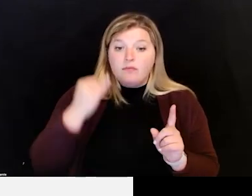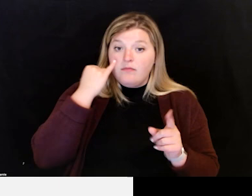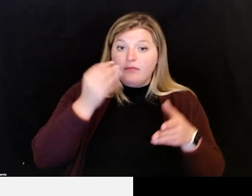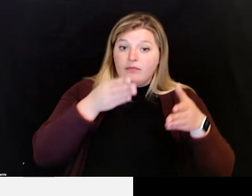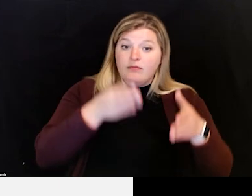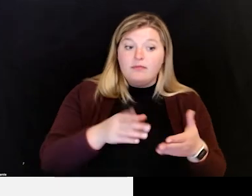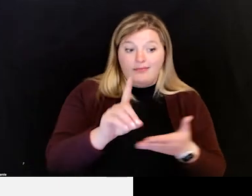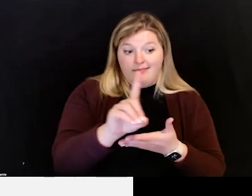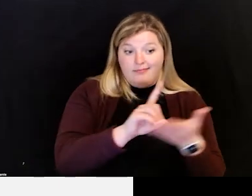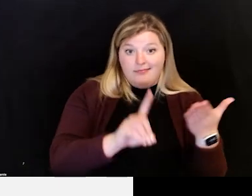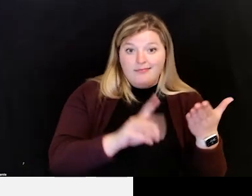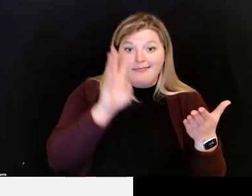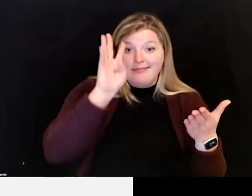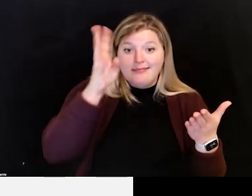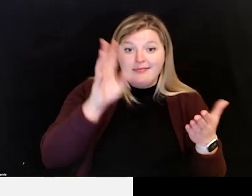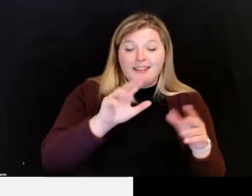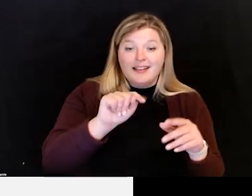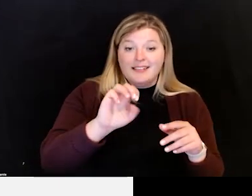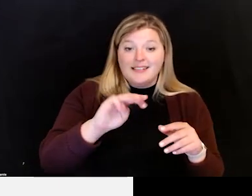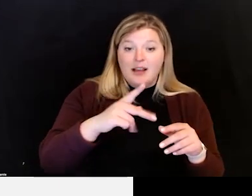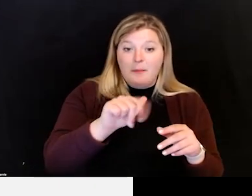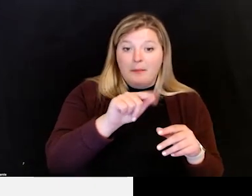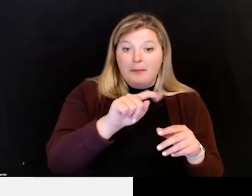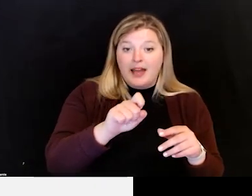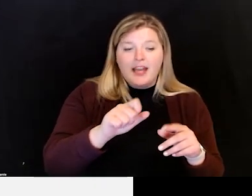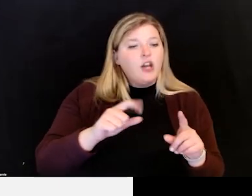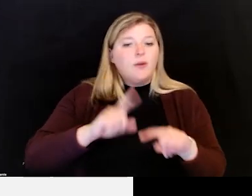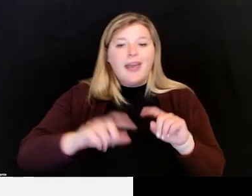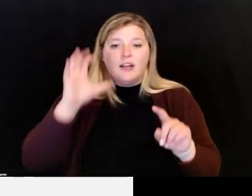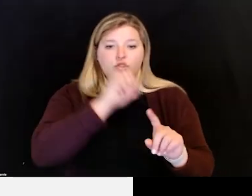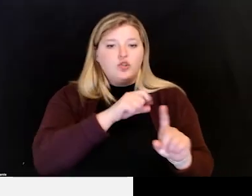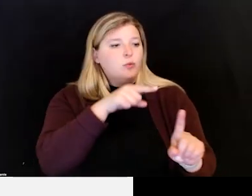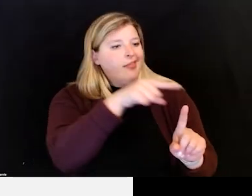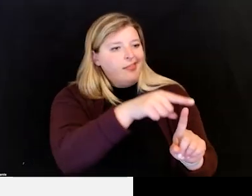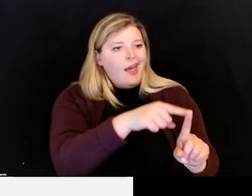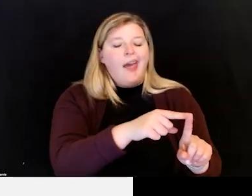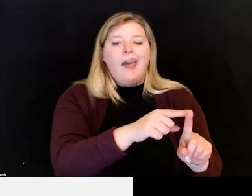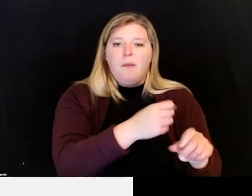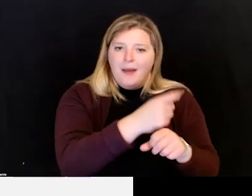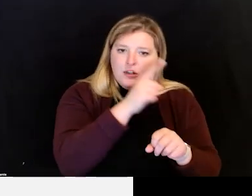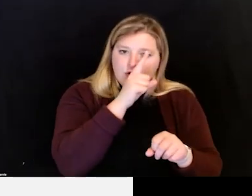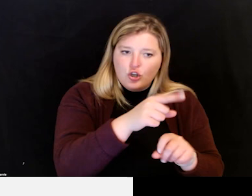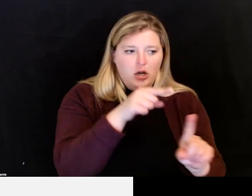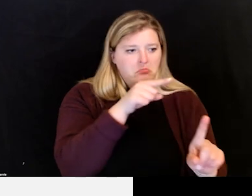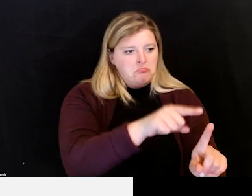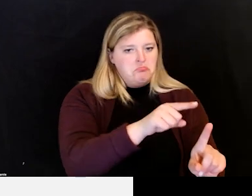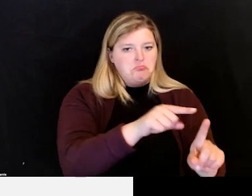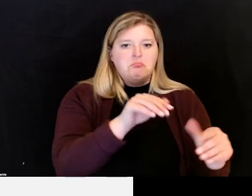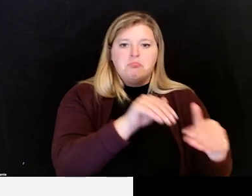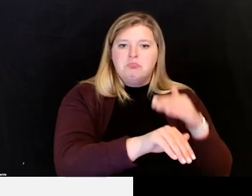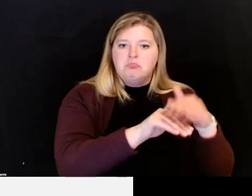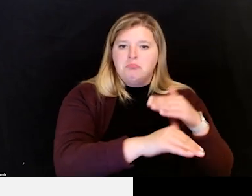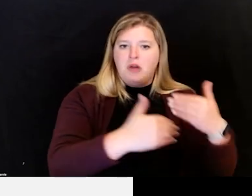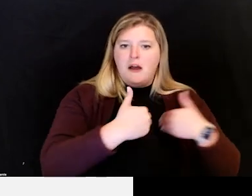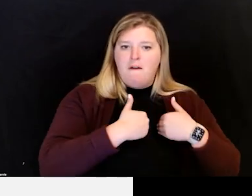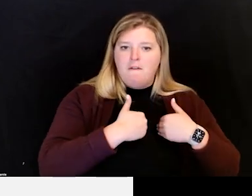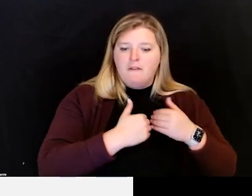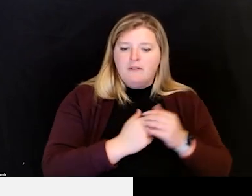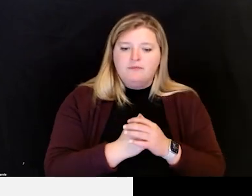a third party template-- has optimized this template for accessibility. There's not an even knowledge about accessibility